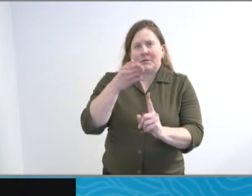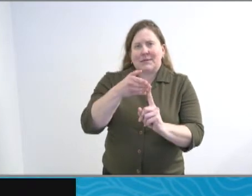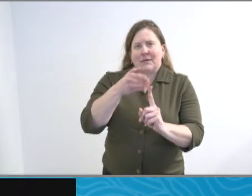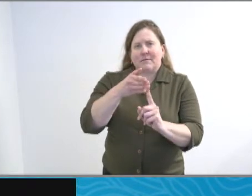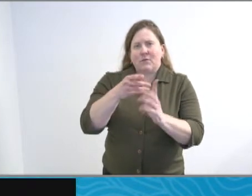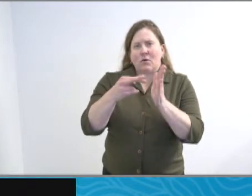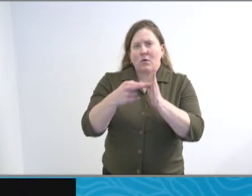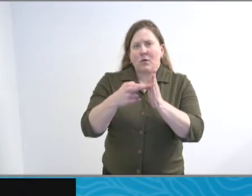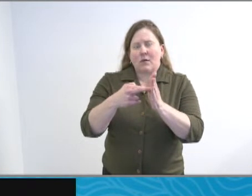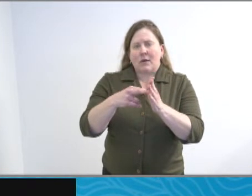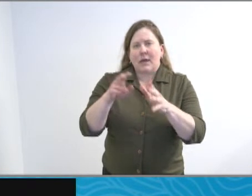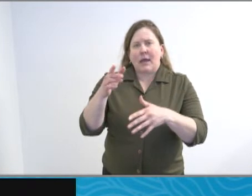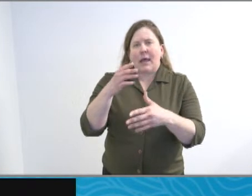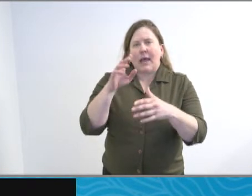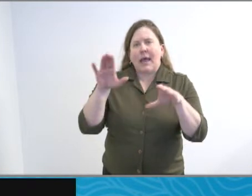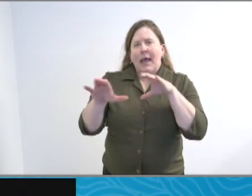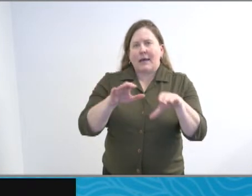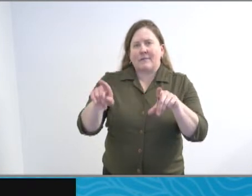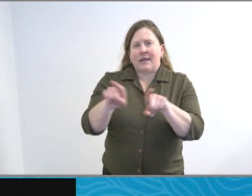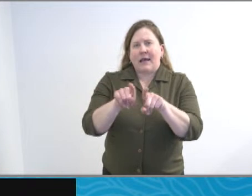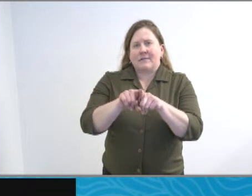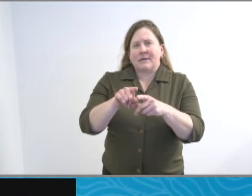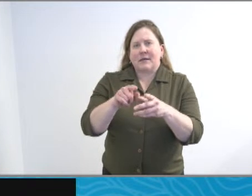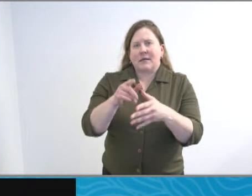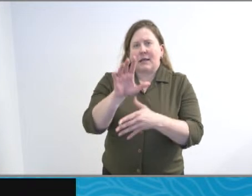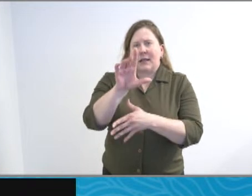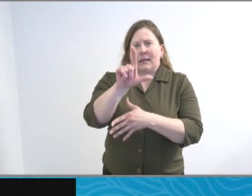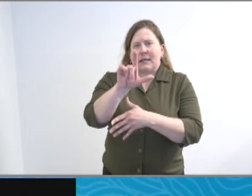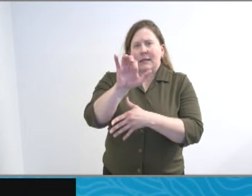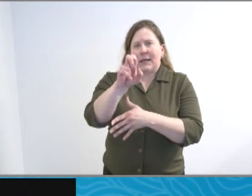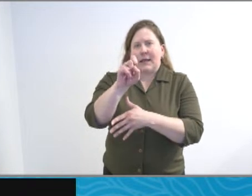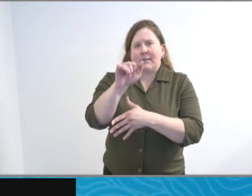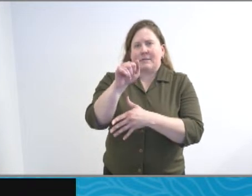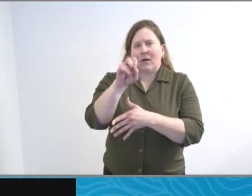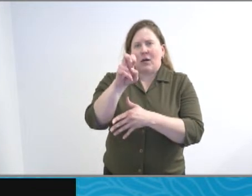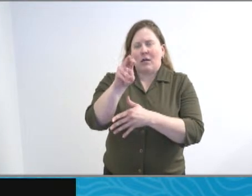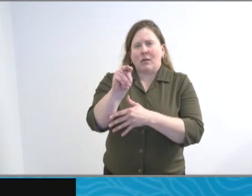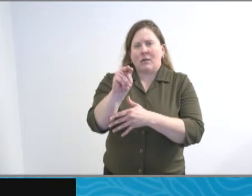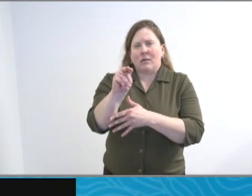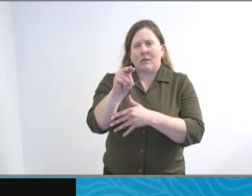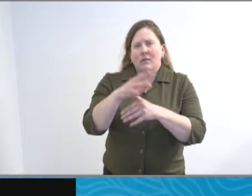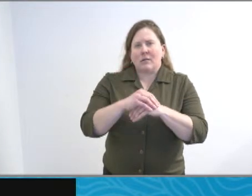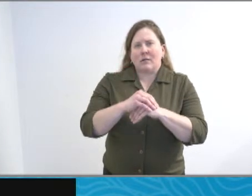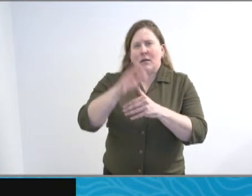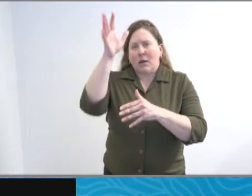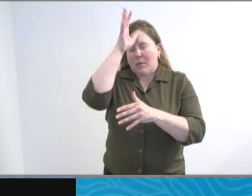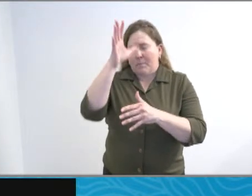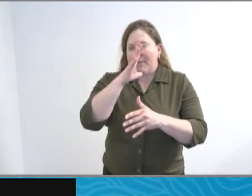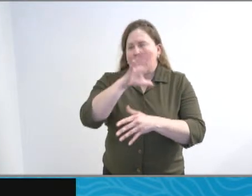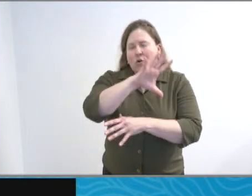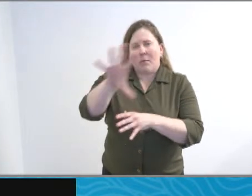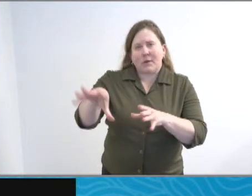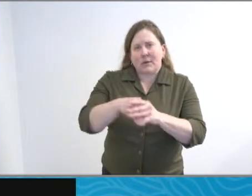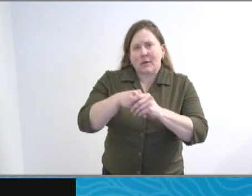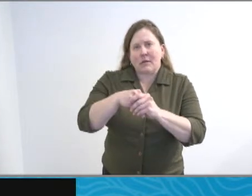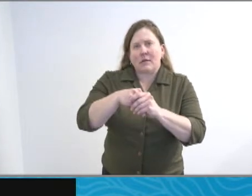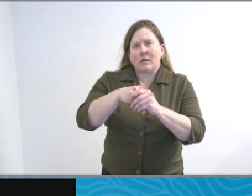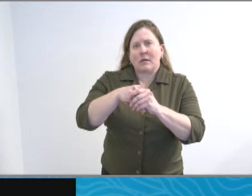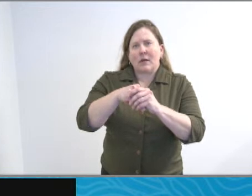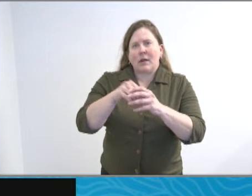as a liaison between the district and their school site. We wanna make sure that we're promoting parent participation at all of our school sites.